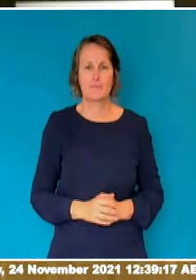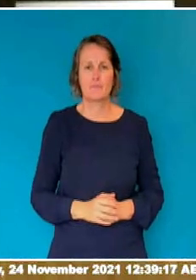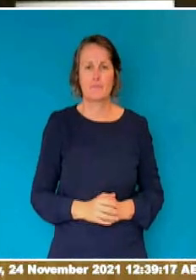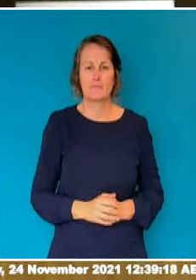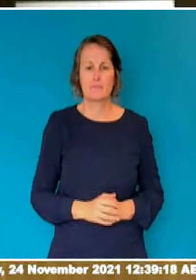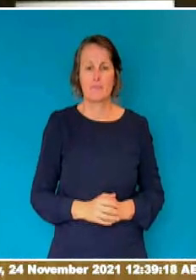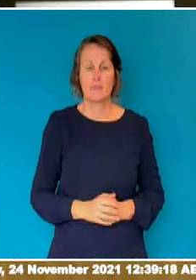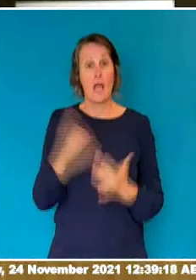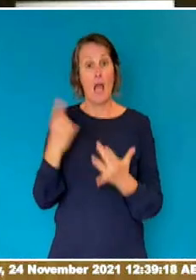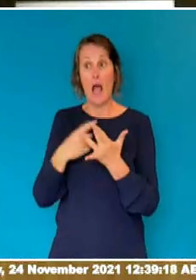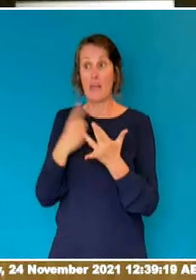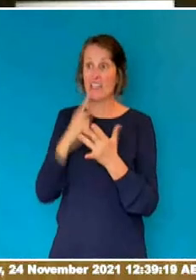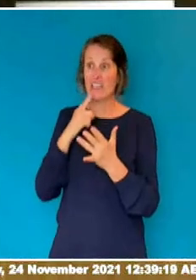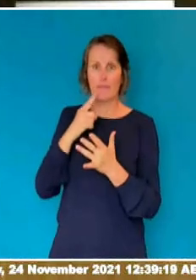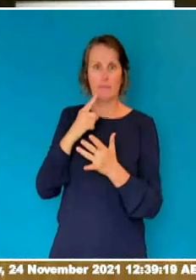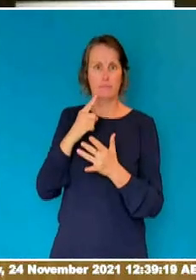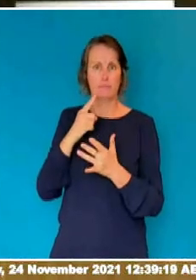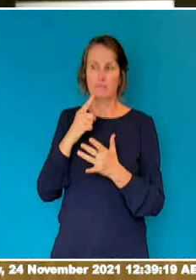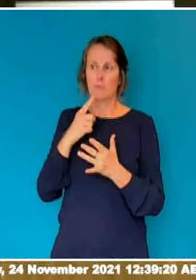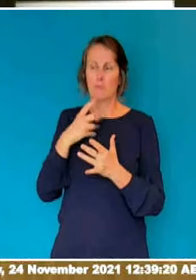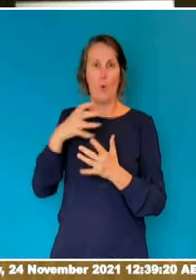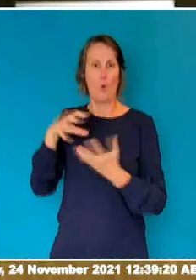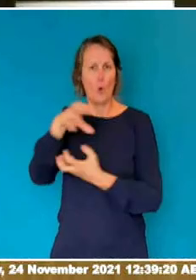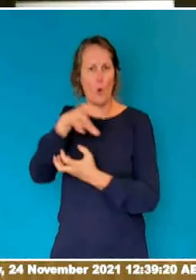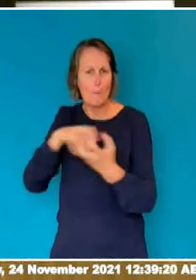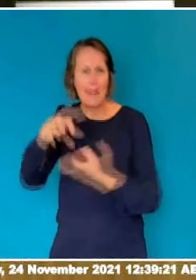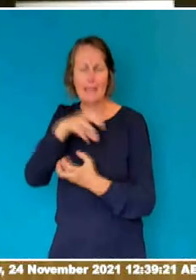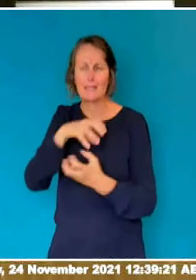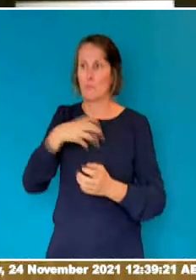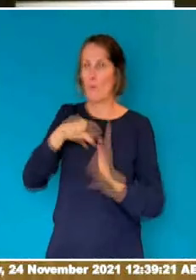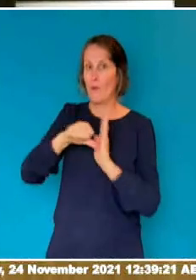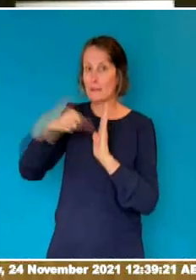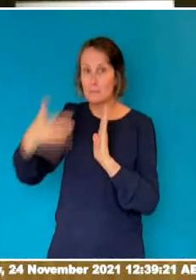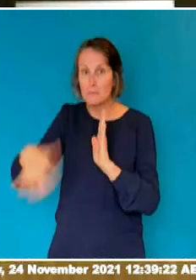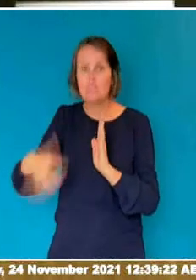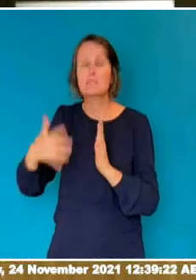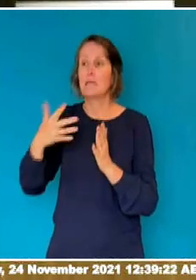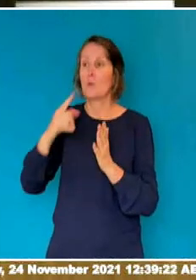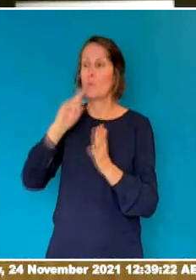they are more significant or they are more complex or they are a result of a health case